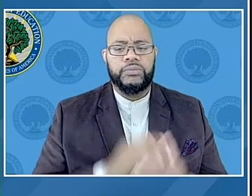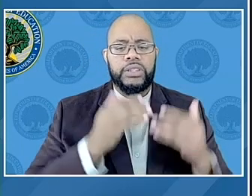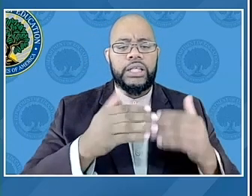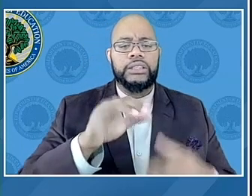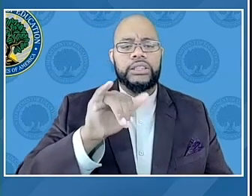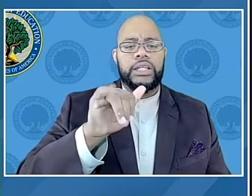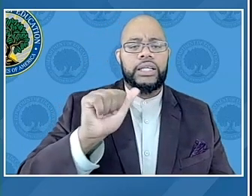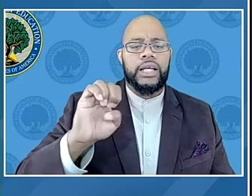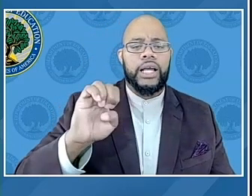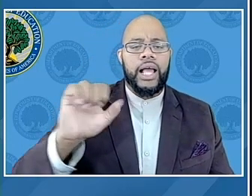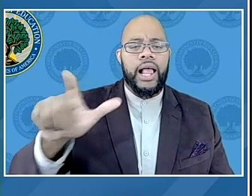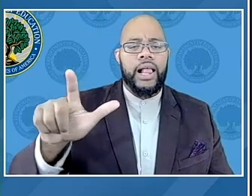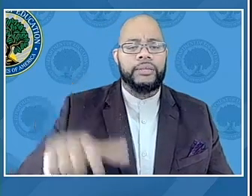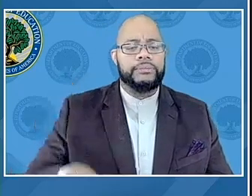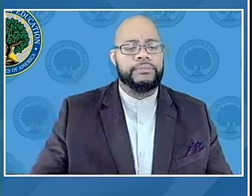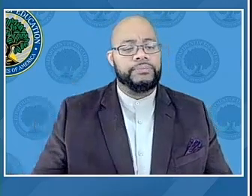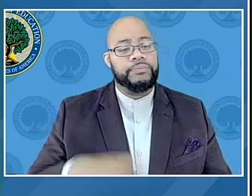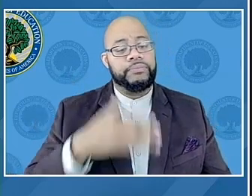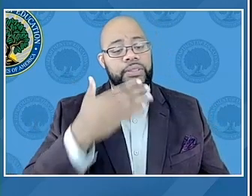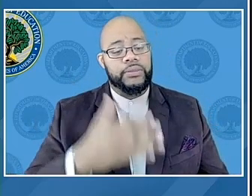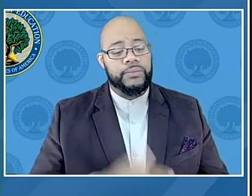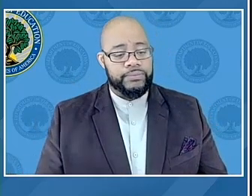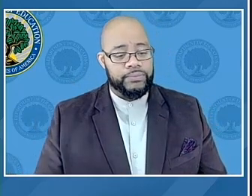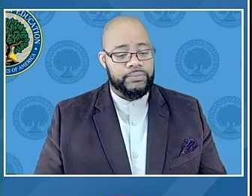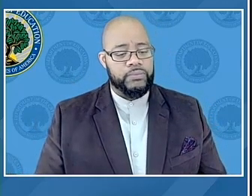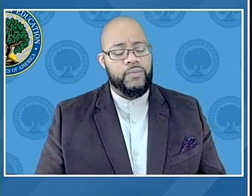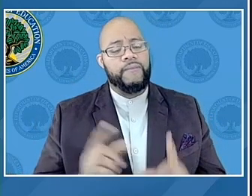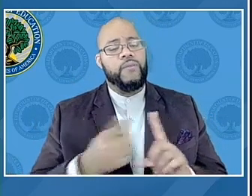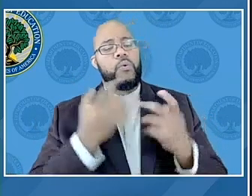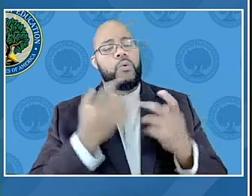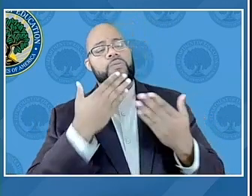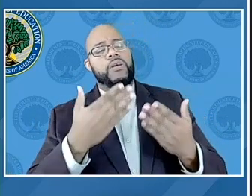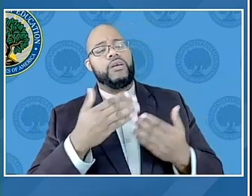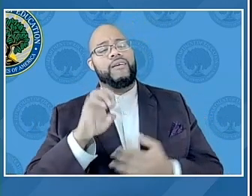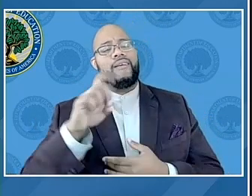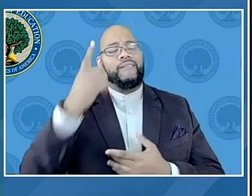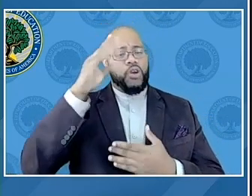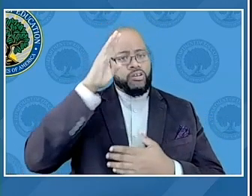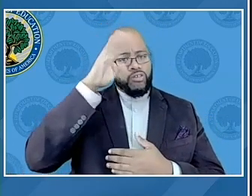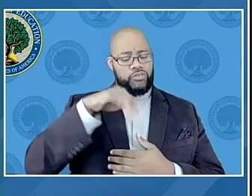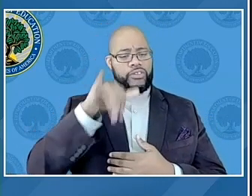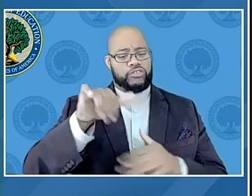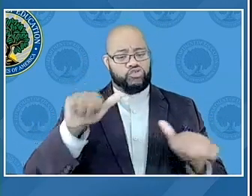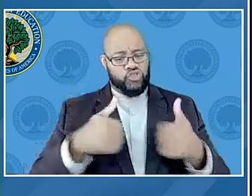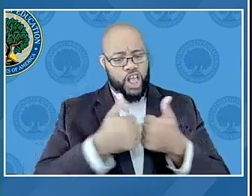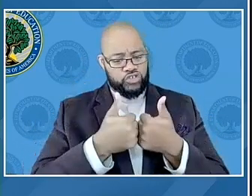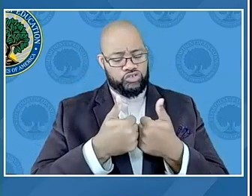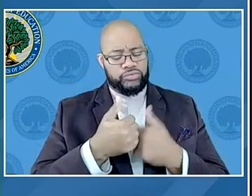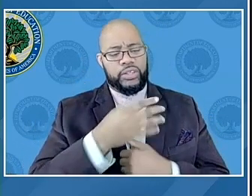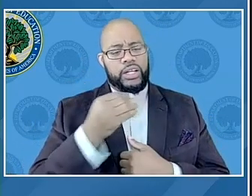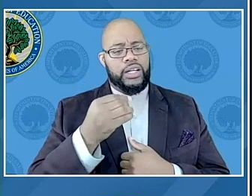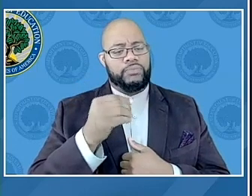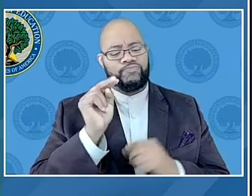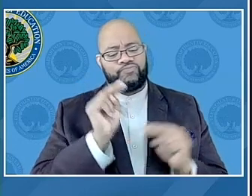Thank you. So I first wanted to thank the Department for acknowledging this challenge and looking for opportunities to help